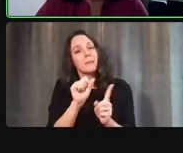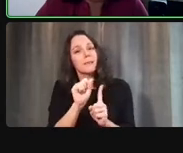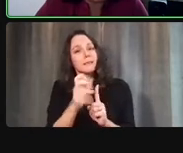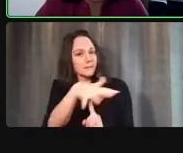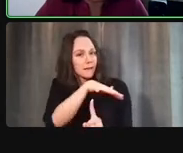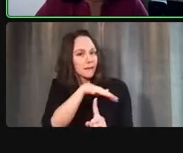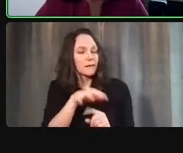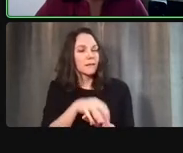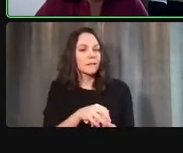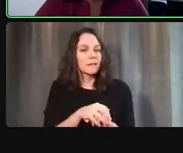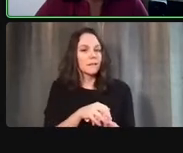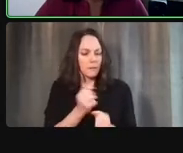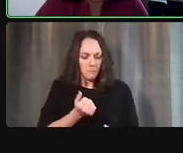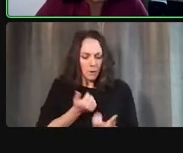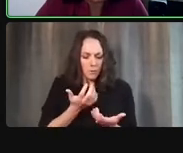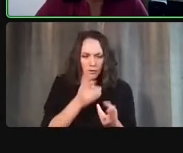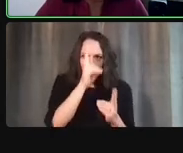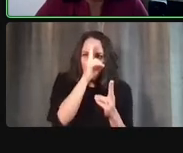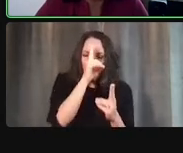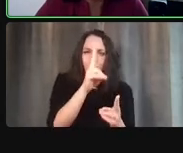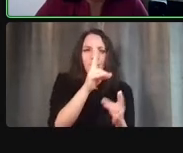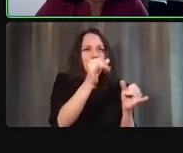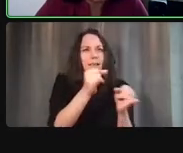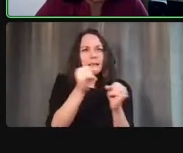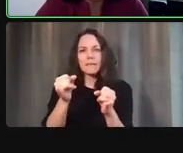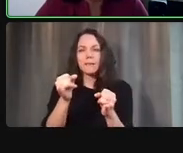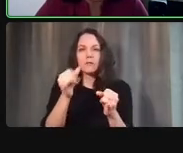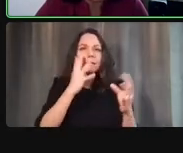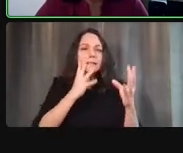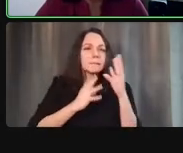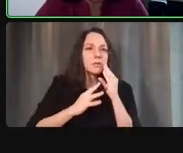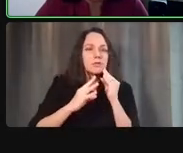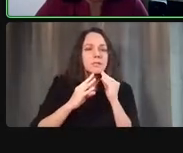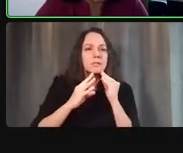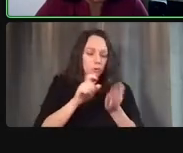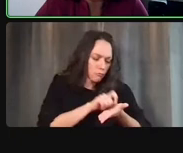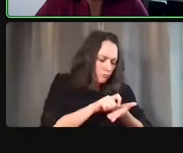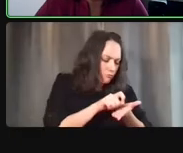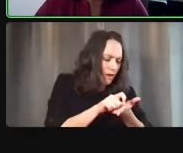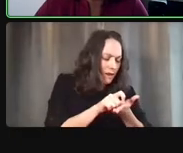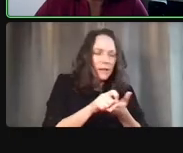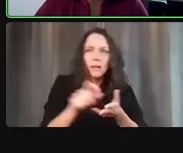experiences in the writing of it, in the hearing and listening to other artists.